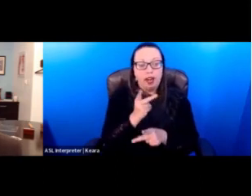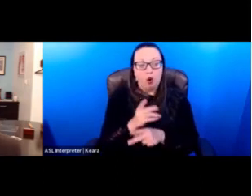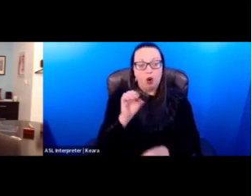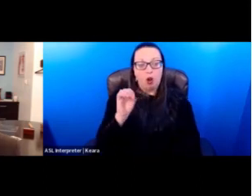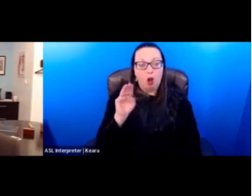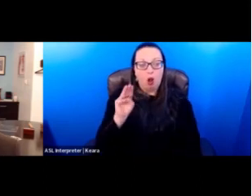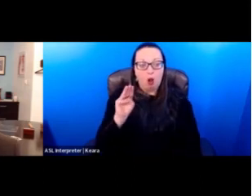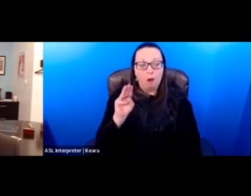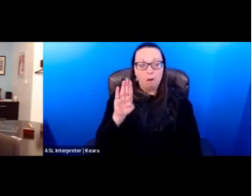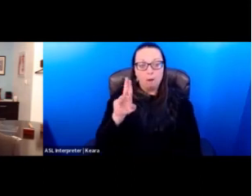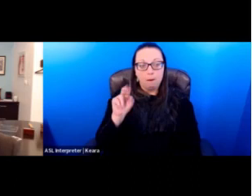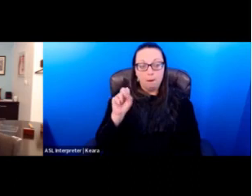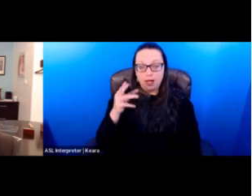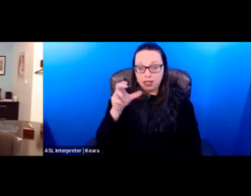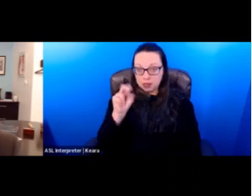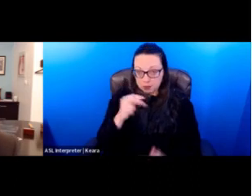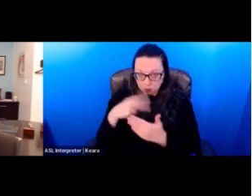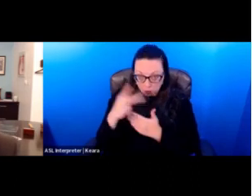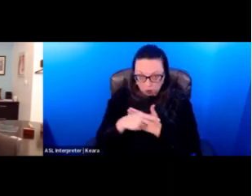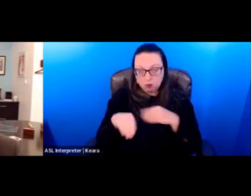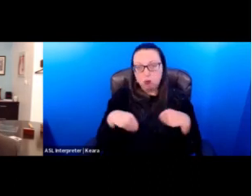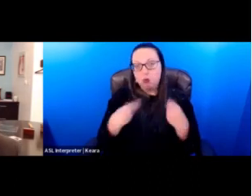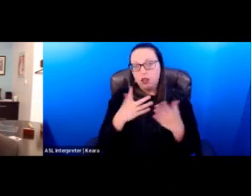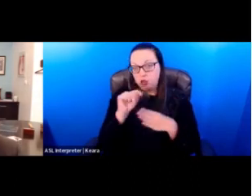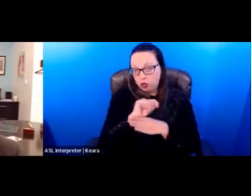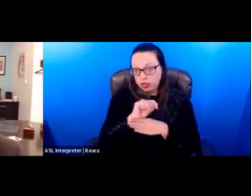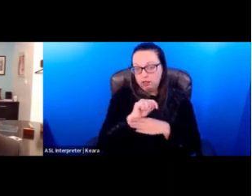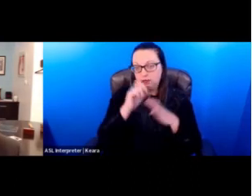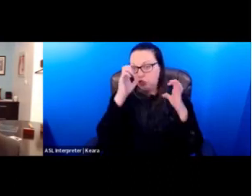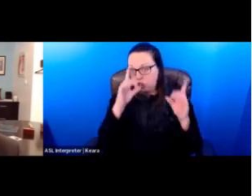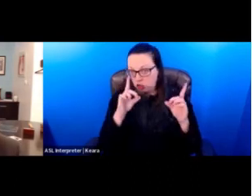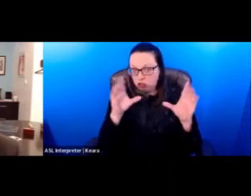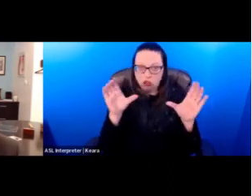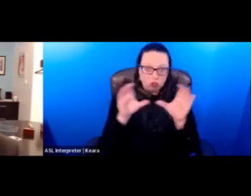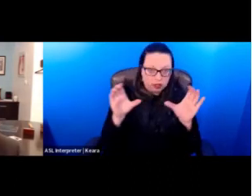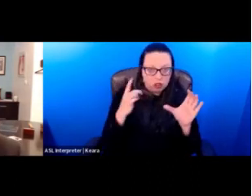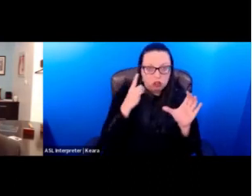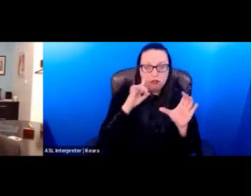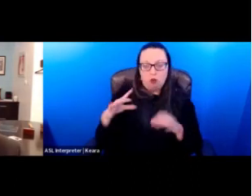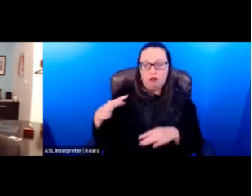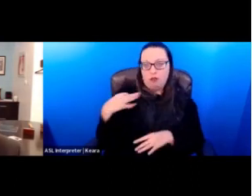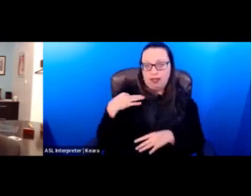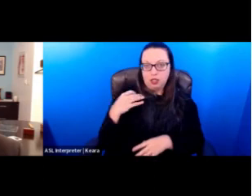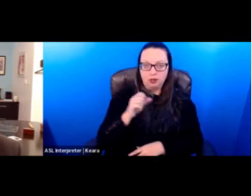provides training and education and certification for volunteers and staff to go into facilities,